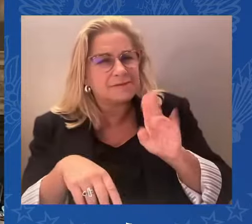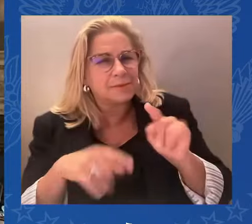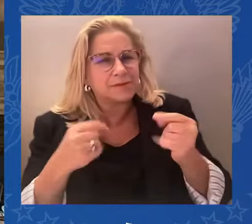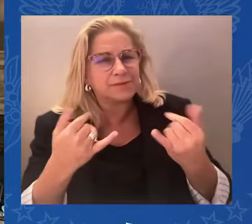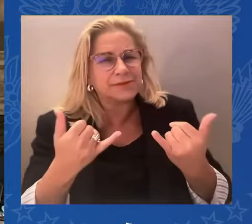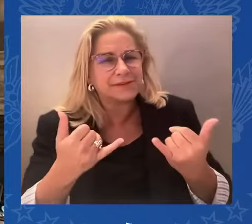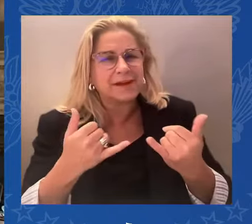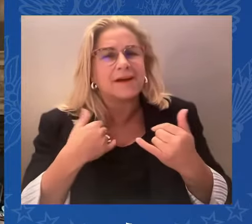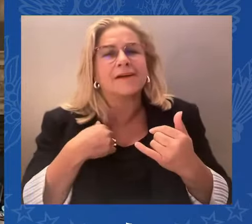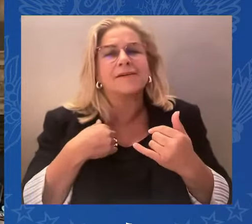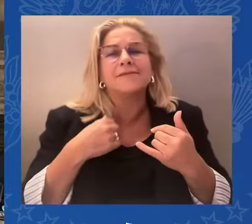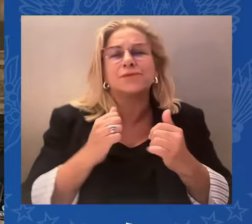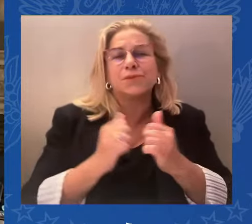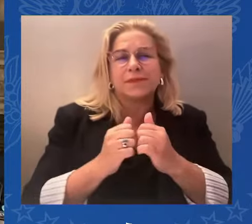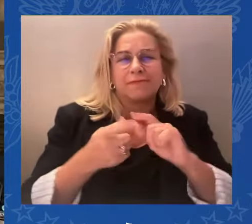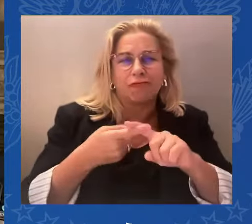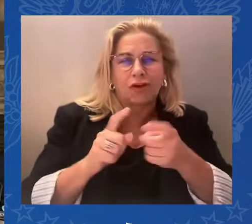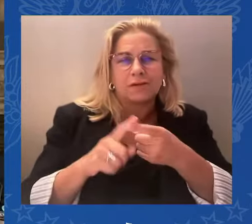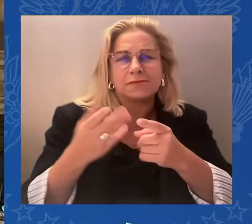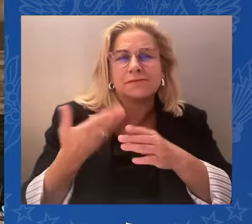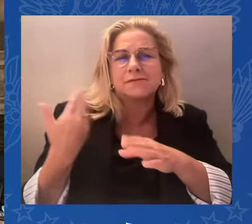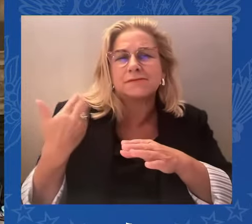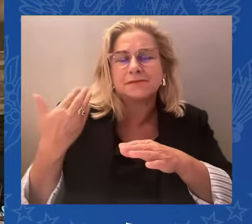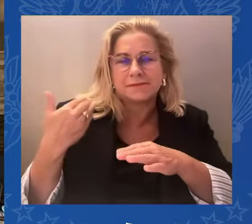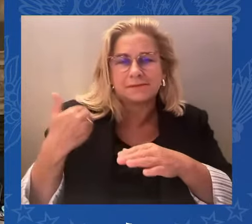There cannot be a better place